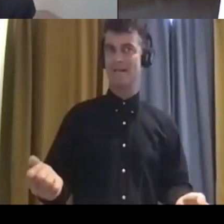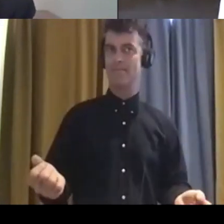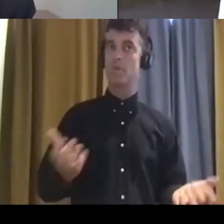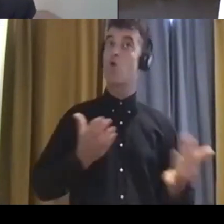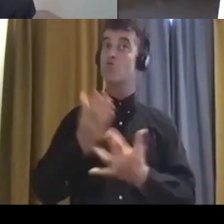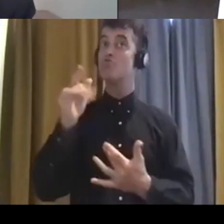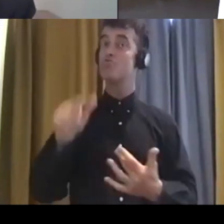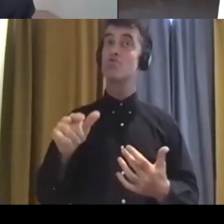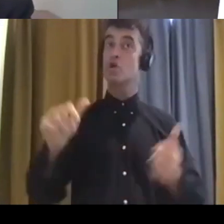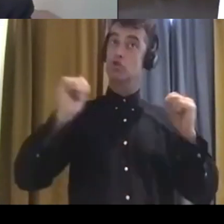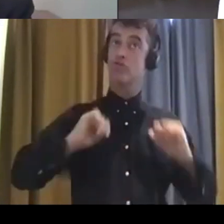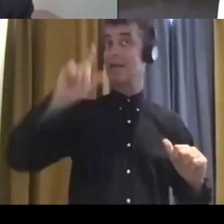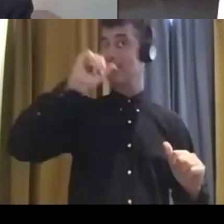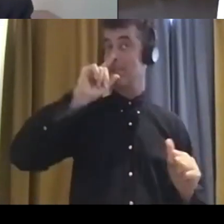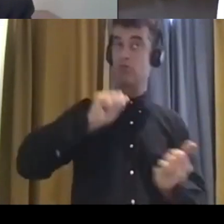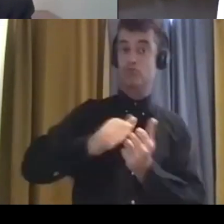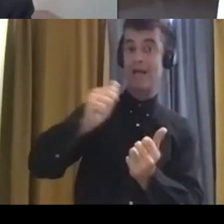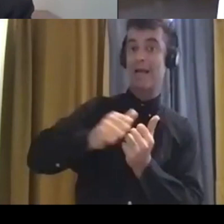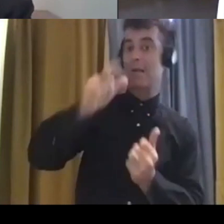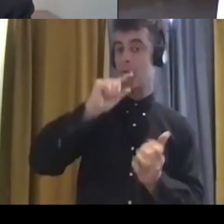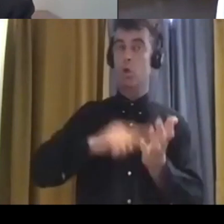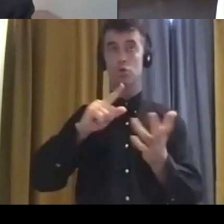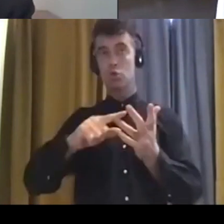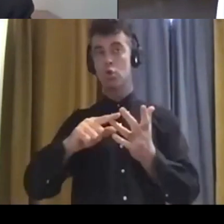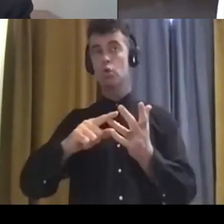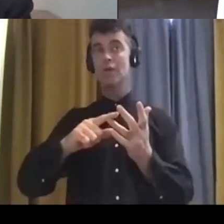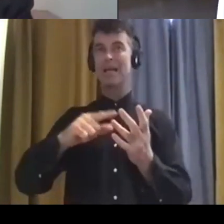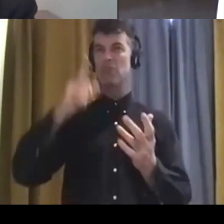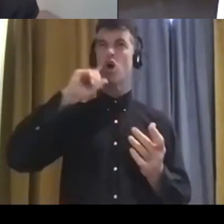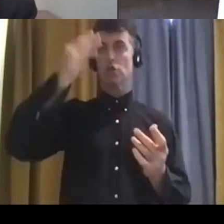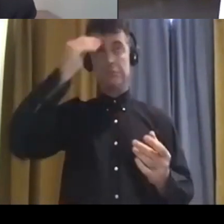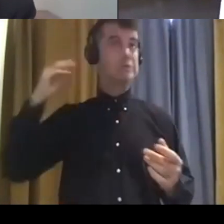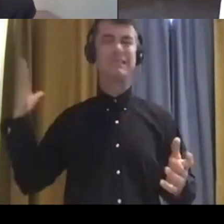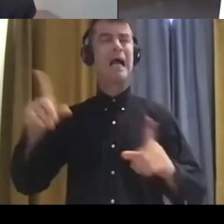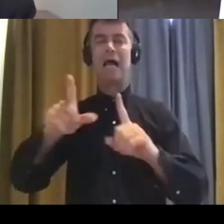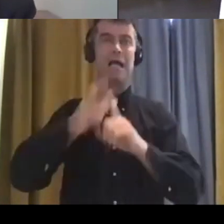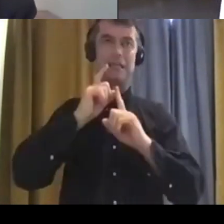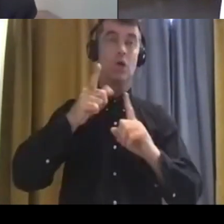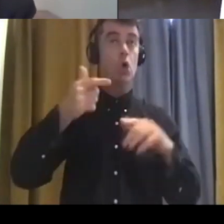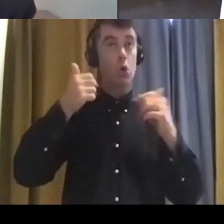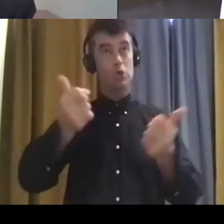kind of training people to remove that I think it's very hard it's good to be aware but I